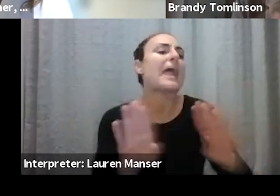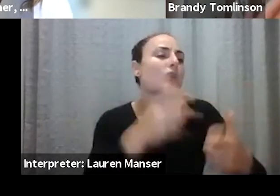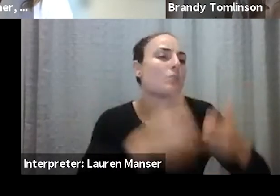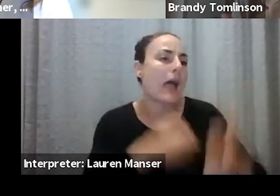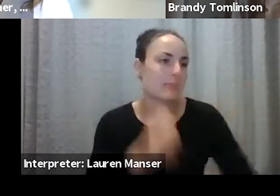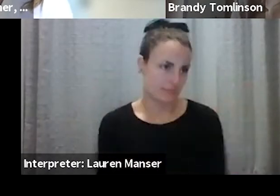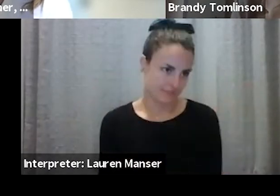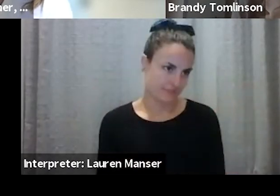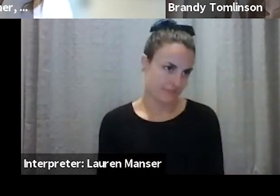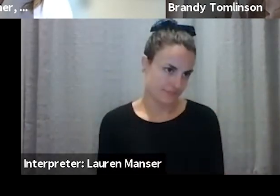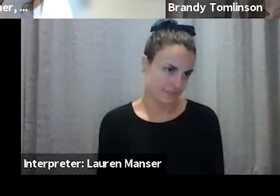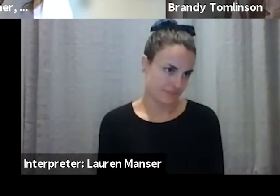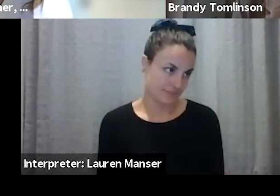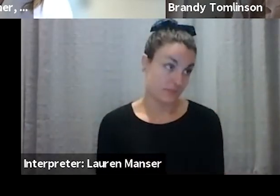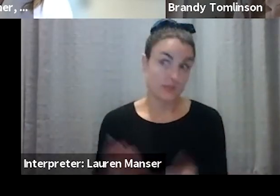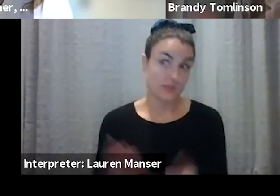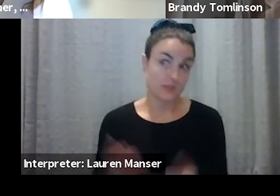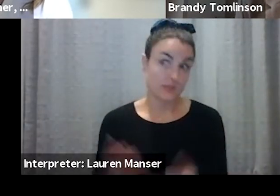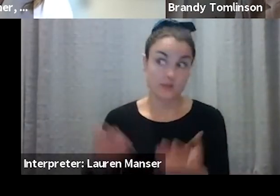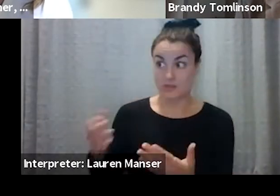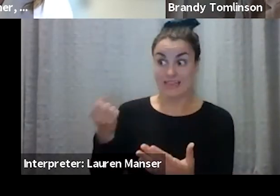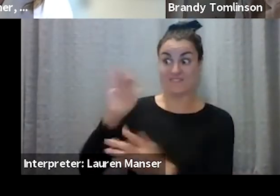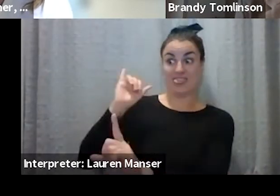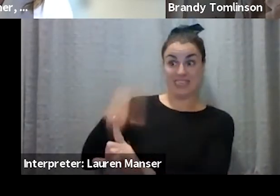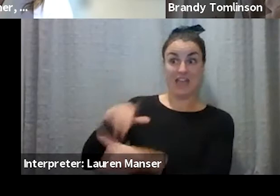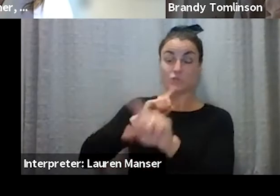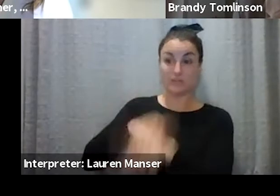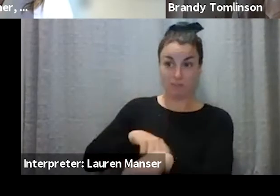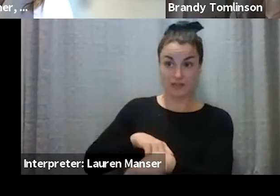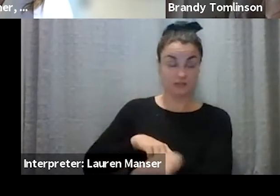So what should you do if you think the school district is missing your child?